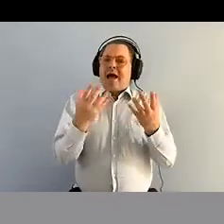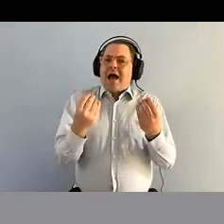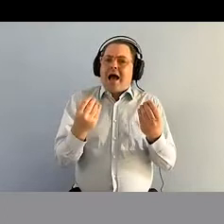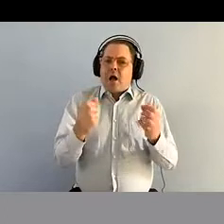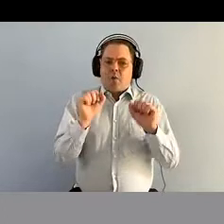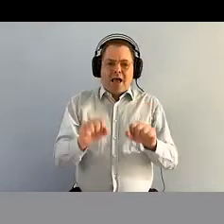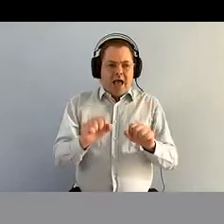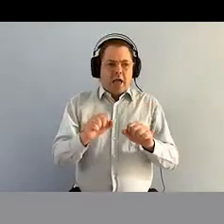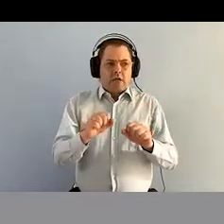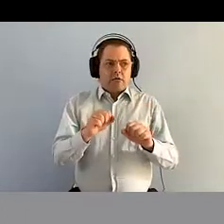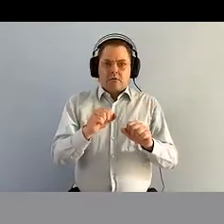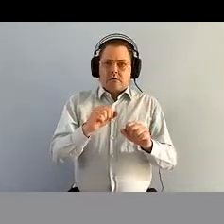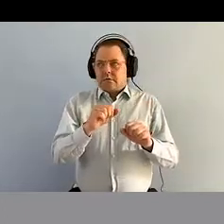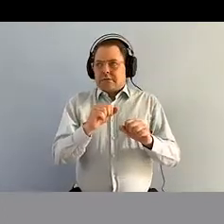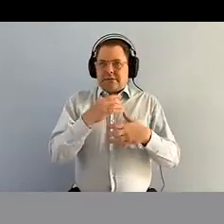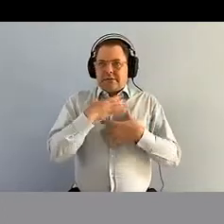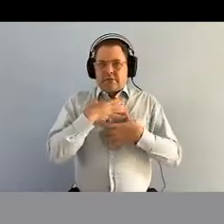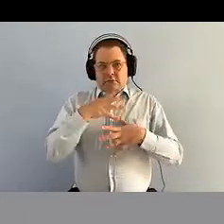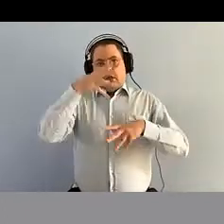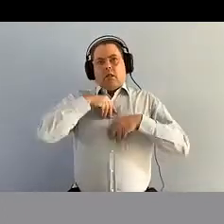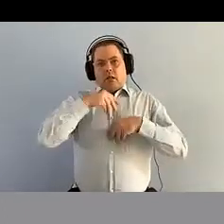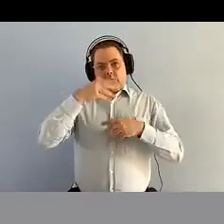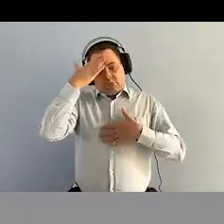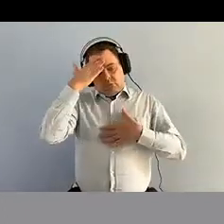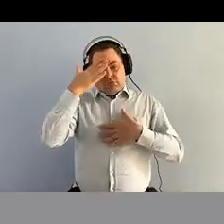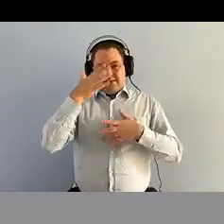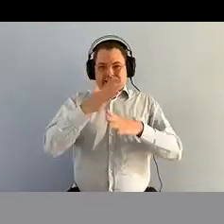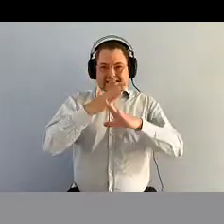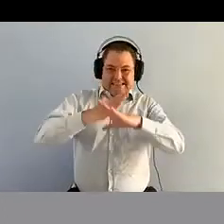The document then sets out the specific actions that can be taken